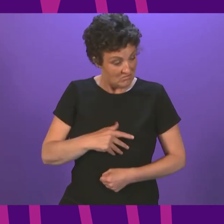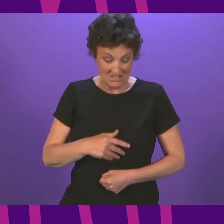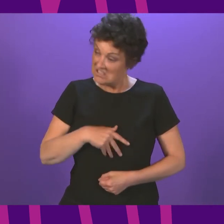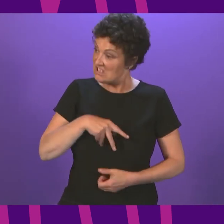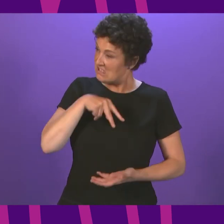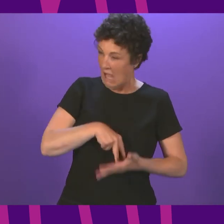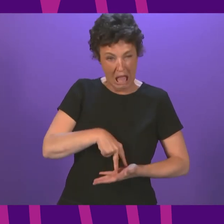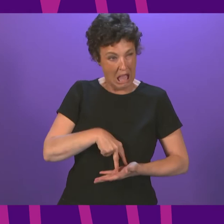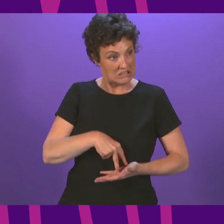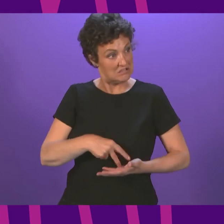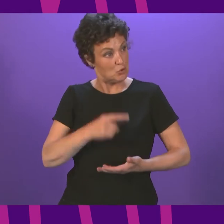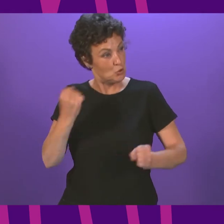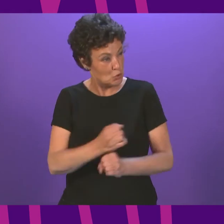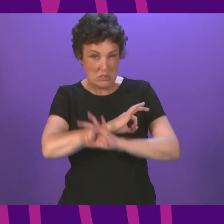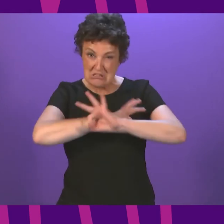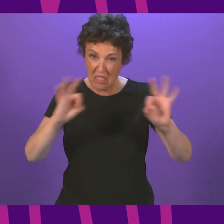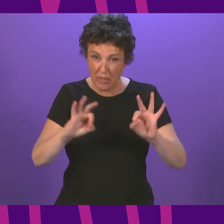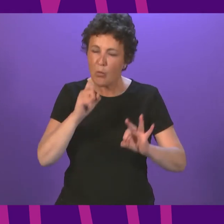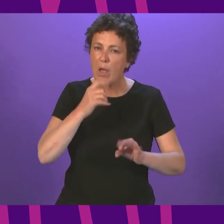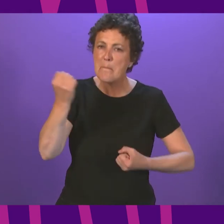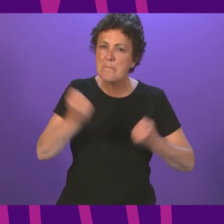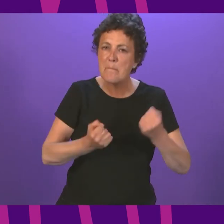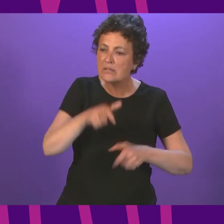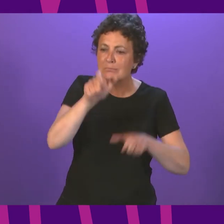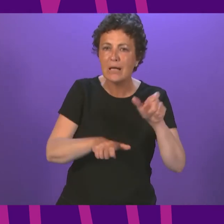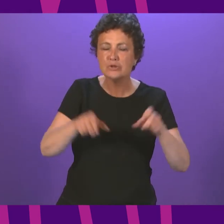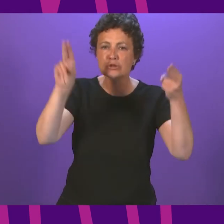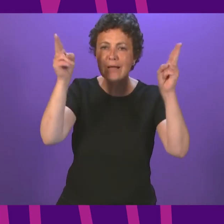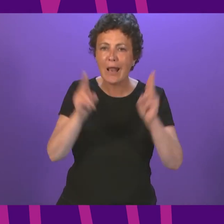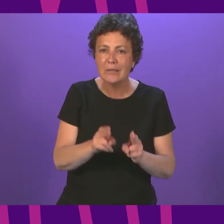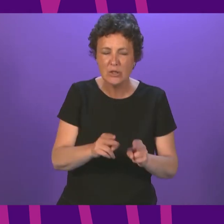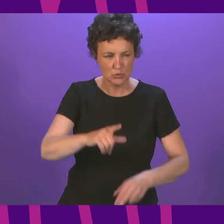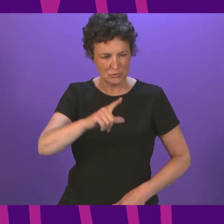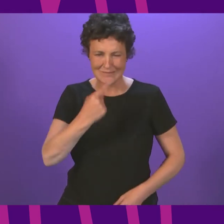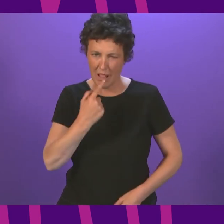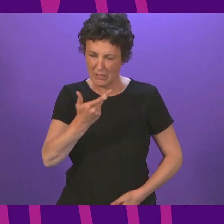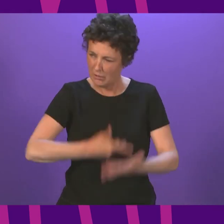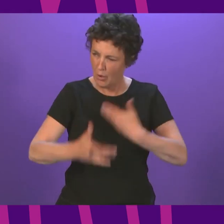In that case, why has the number of bus journeys in Scotland decreased by 12 per cent over